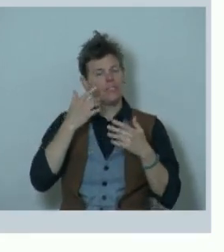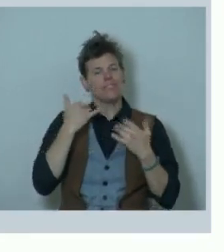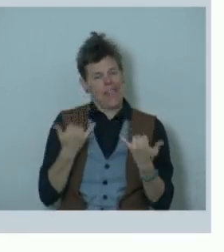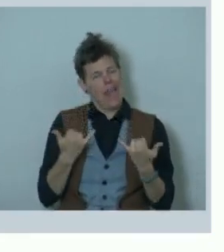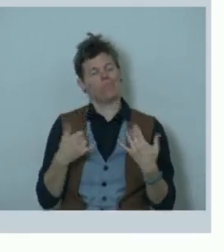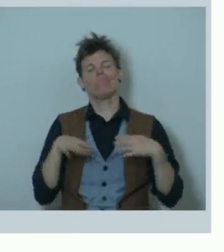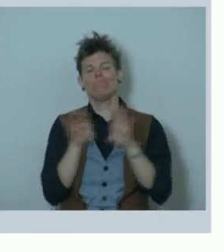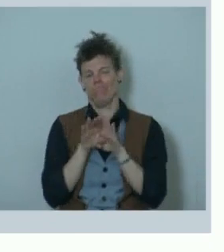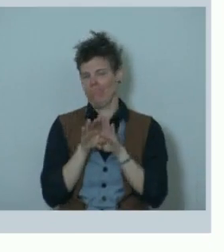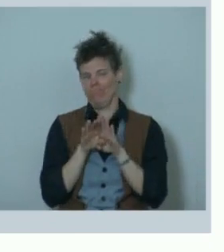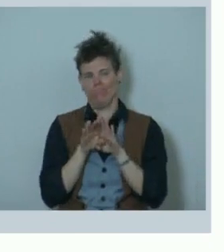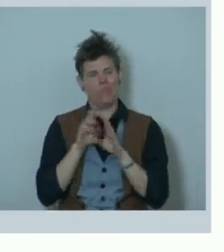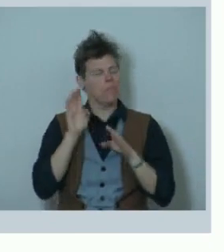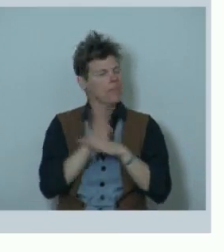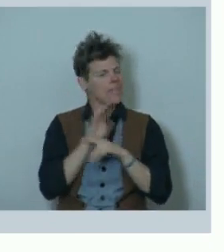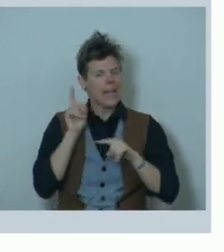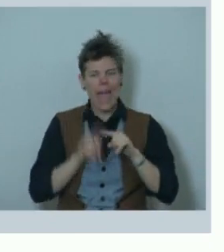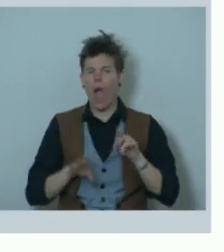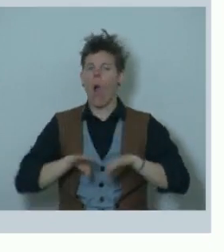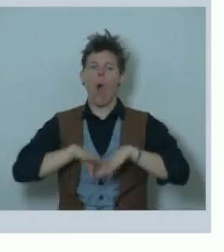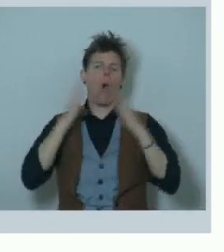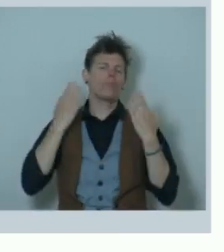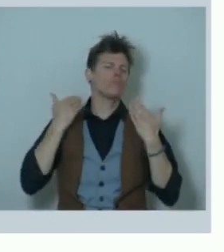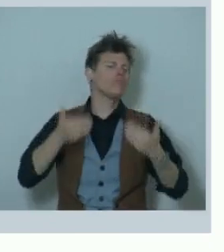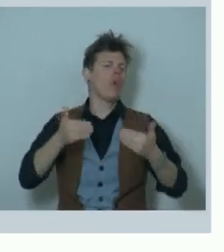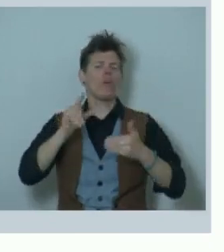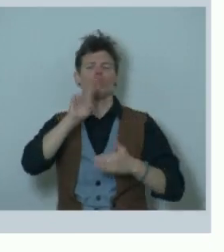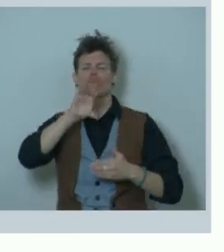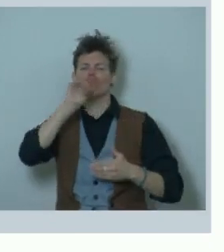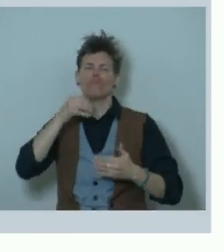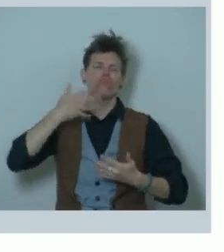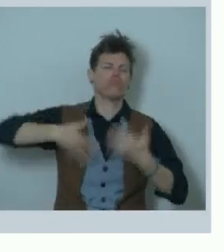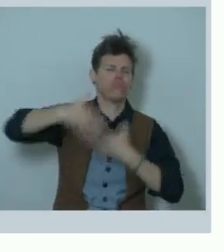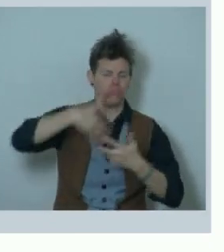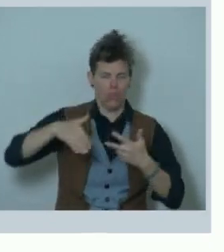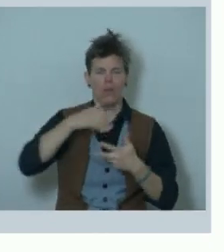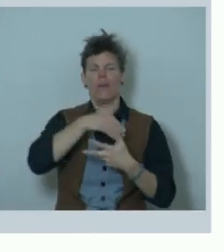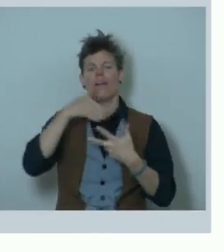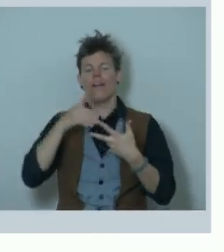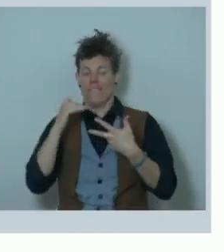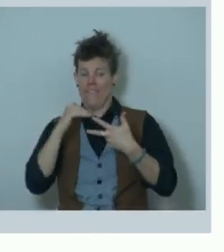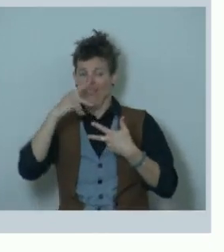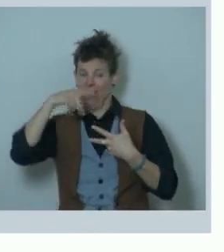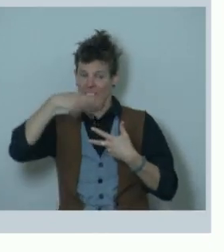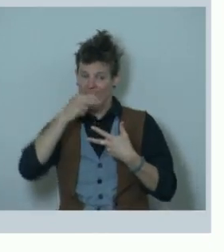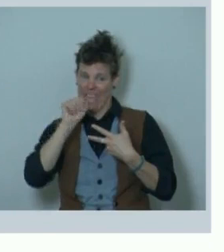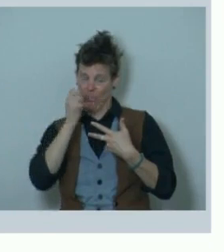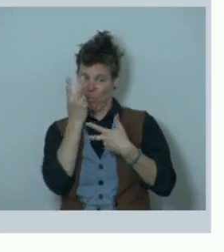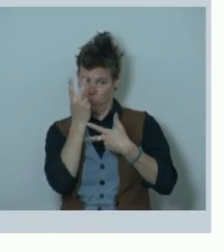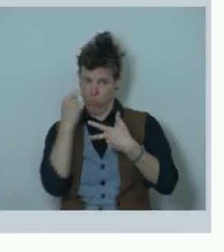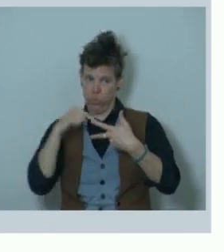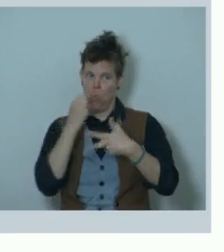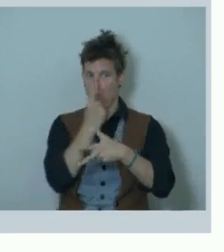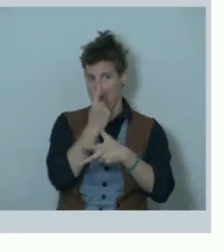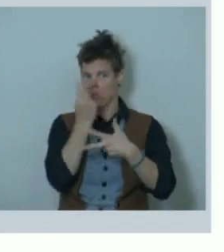CERTAIN BUSINESSES IN PHASE ONE ARE LIKELY TO HAVE TO STAY CLOSED. WE CAN’T HAVE IT ALL HAPPEN AT ONCE.